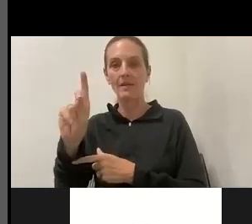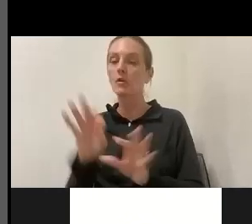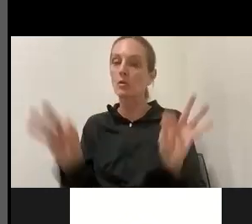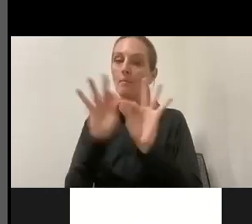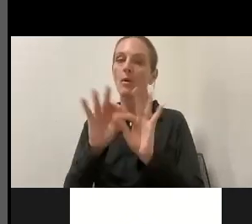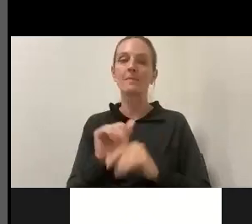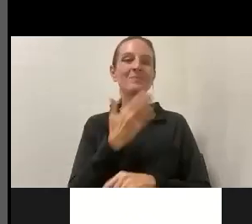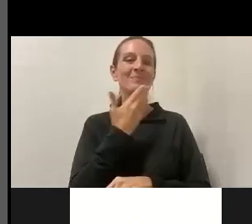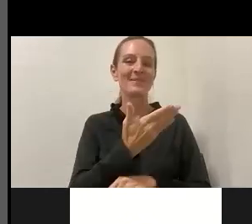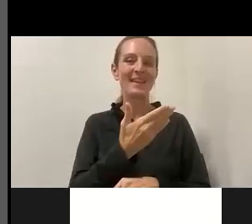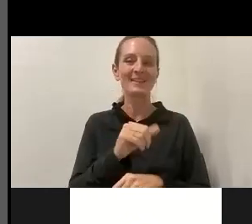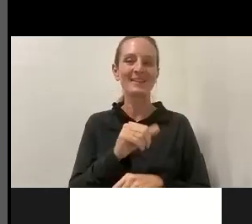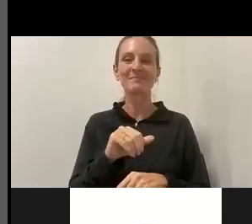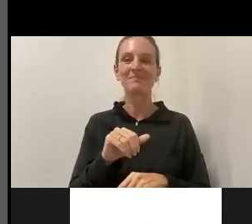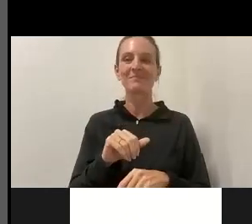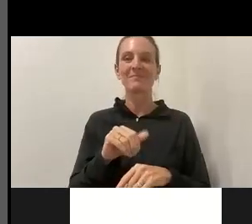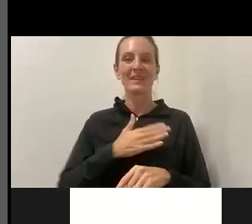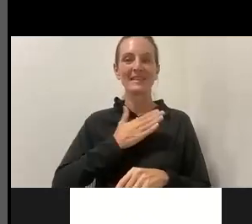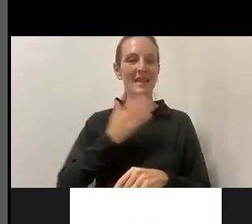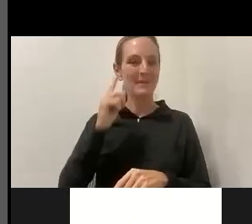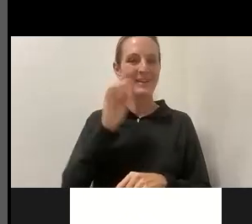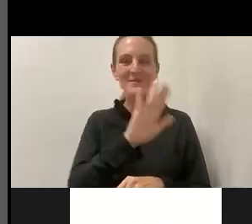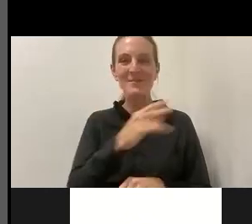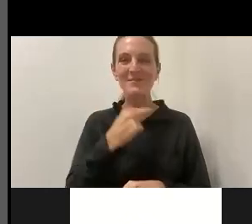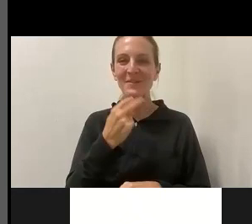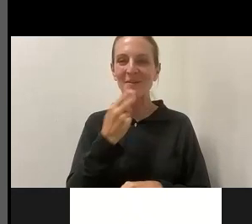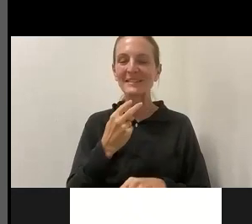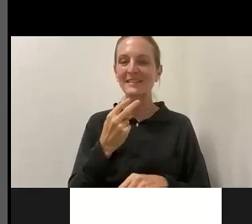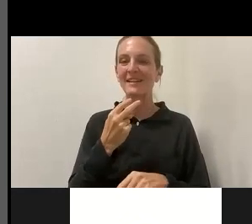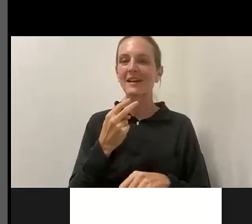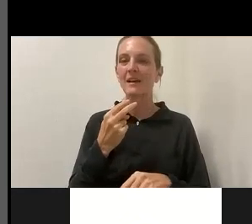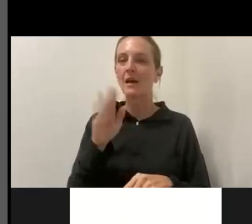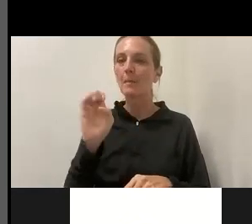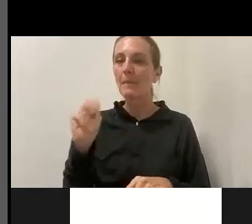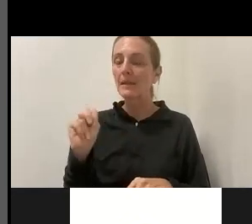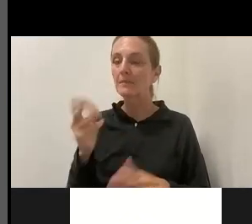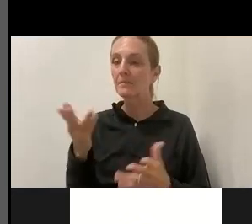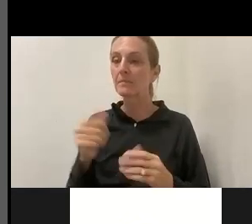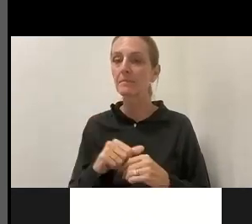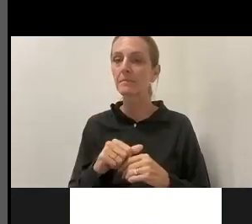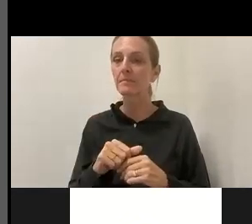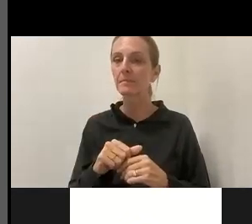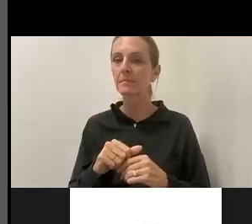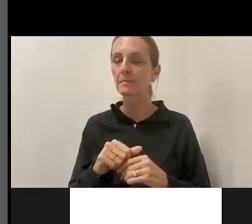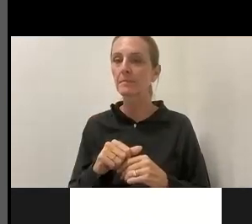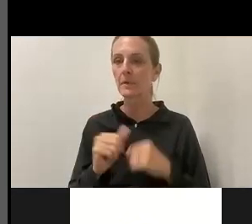great to hear your guys’ voices now. Please, so unmute too. Ben, do you want to go ahead?